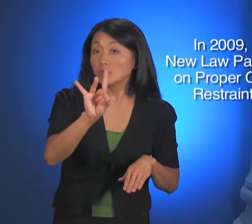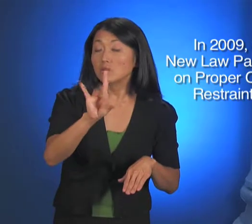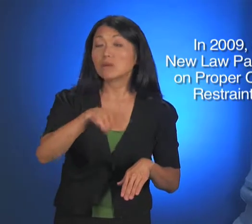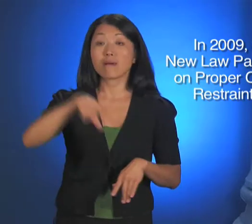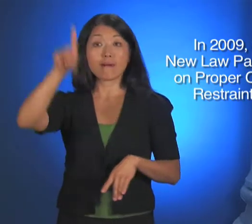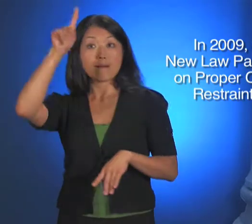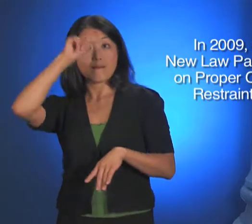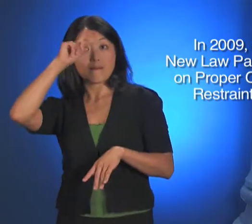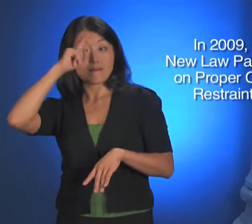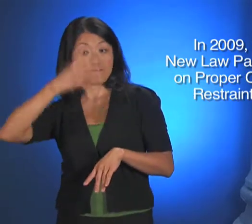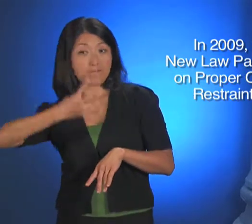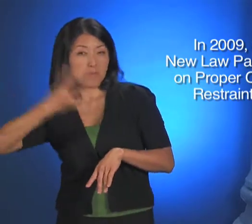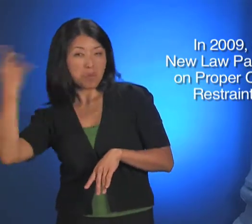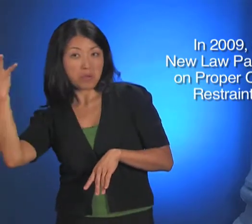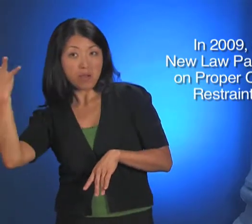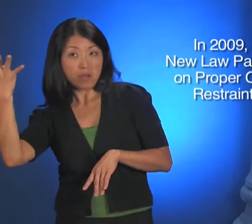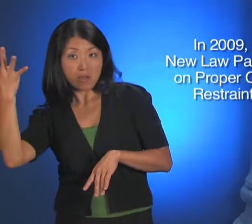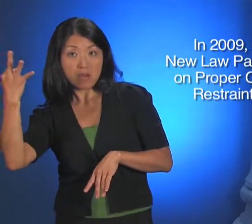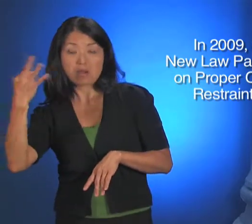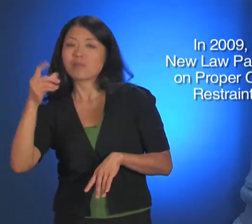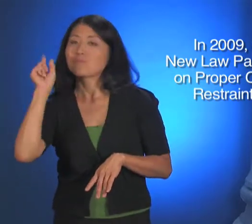or under 4 feet, 9 inches in height,